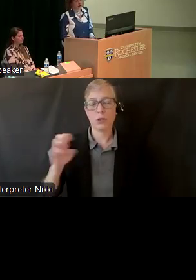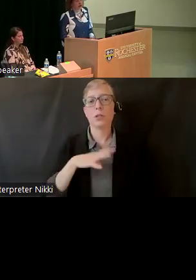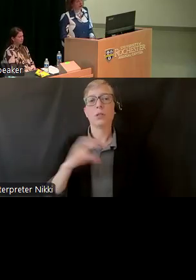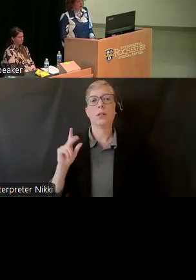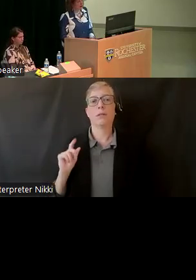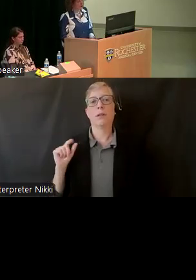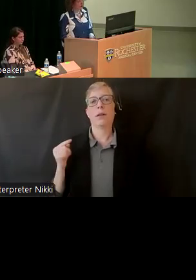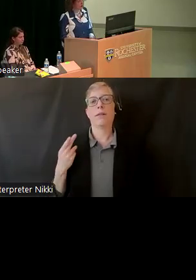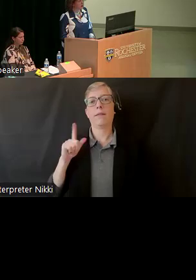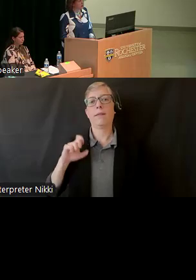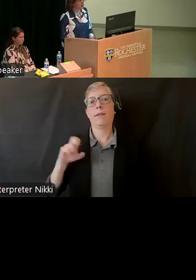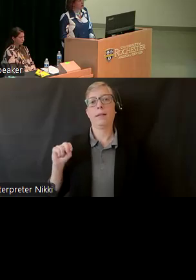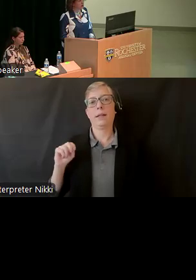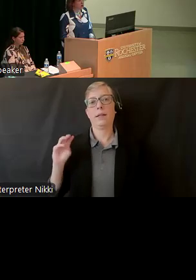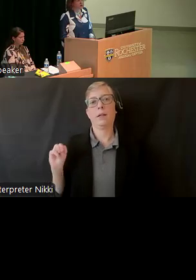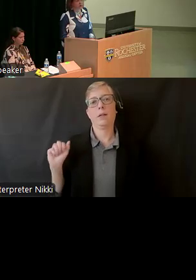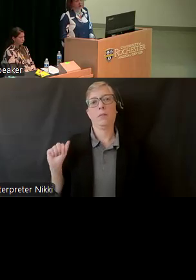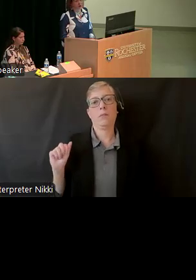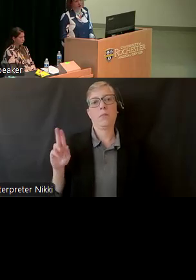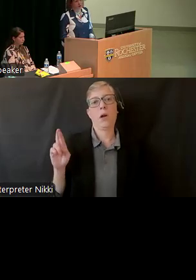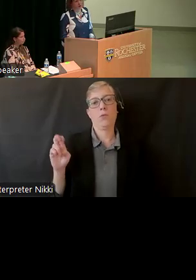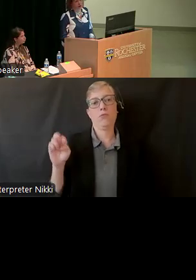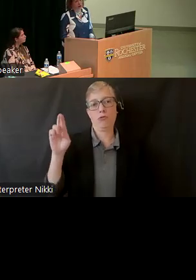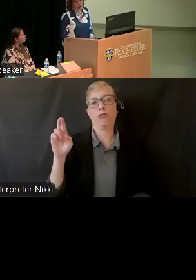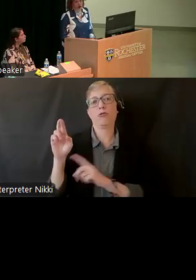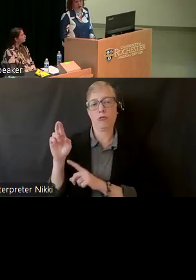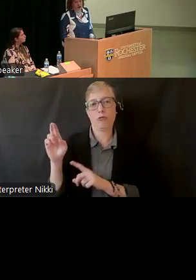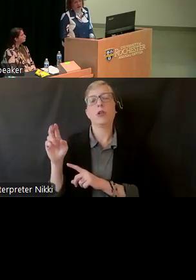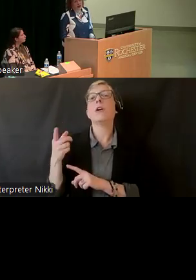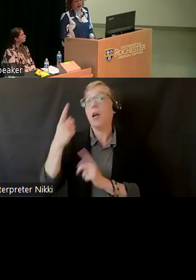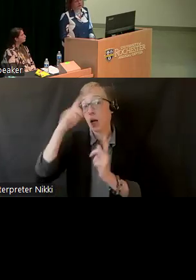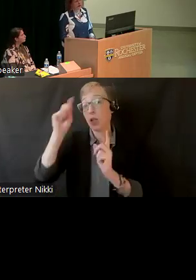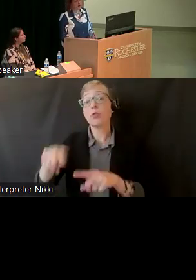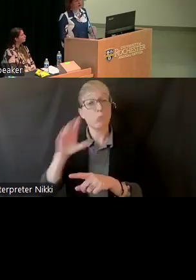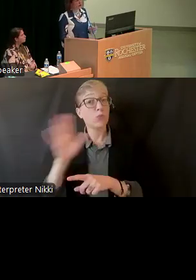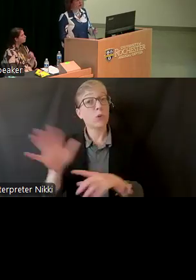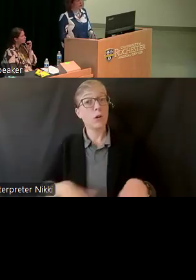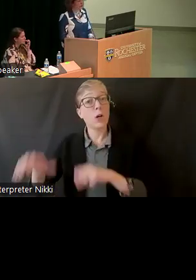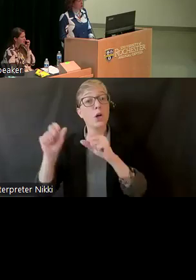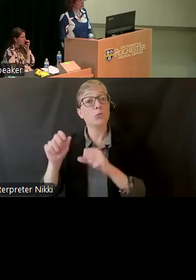HR business partner agreed to host a couple of um town halls and I felt that was really important